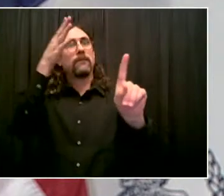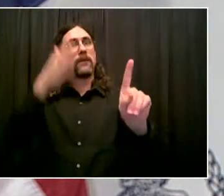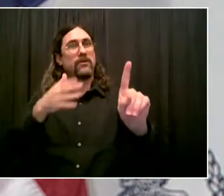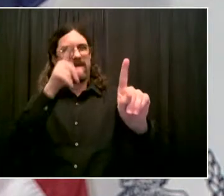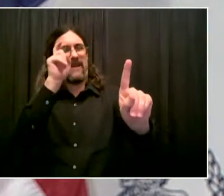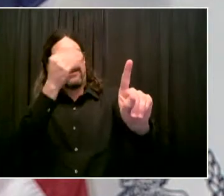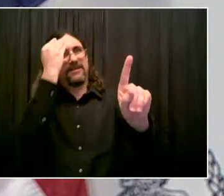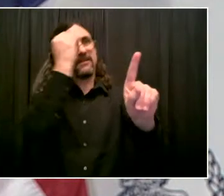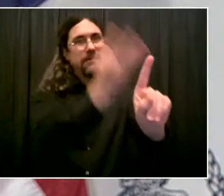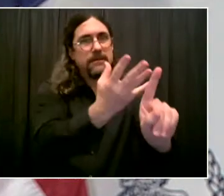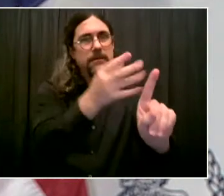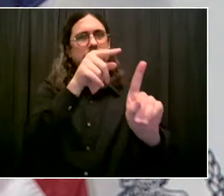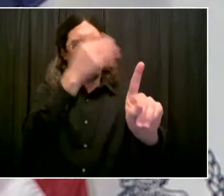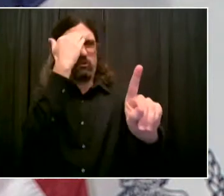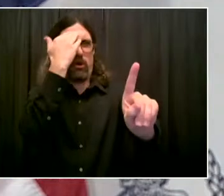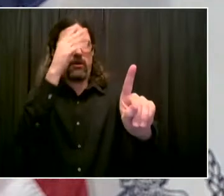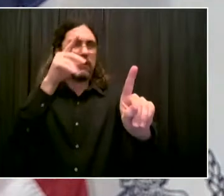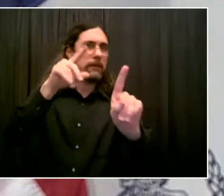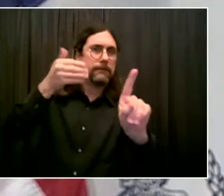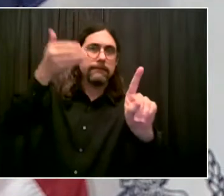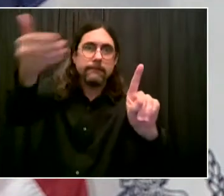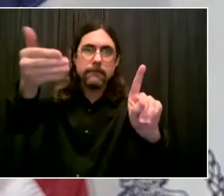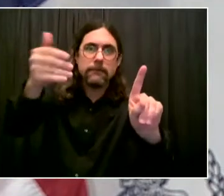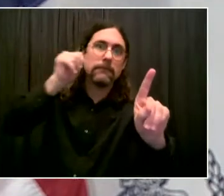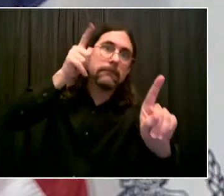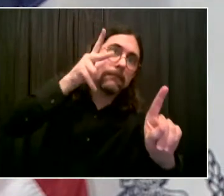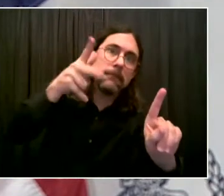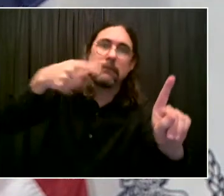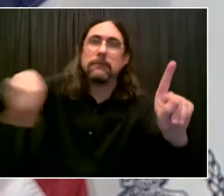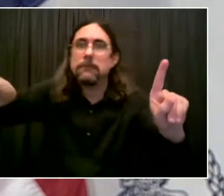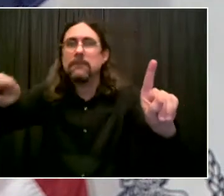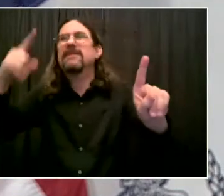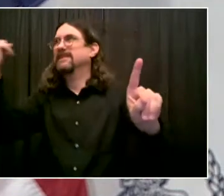IN TERMS OF HOW IT WORKS, I WILL TURN TO DR. CHOKSHI AND DR. KATZ.